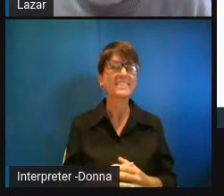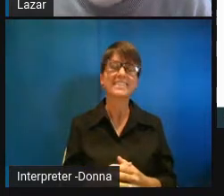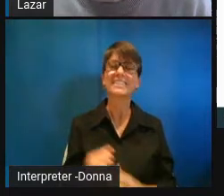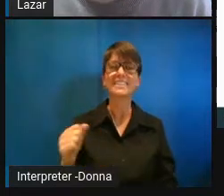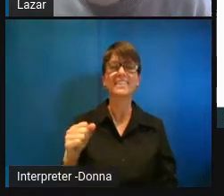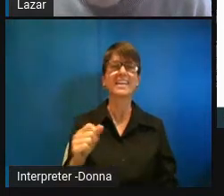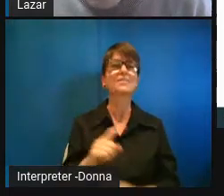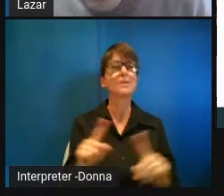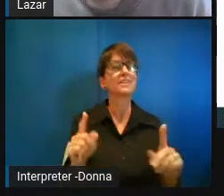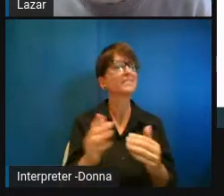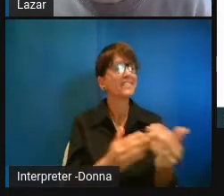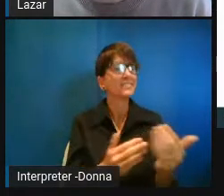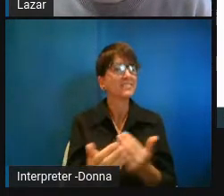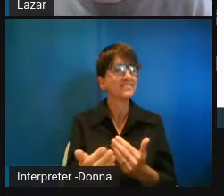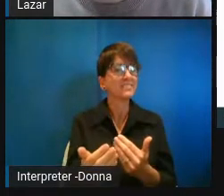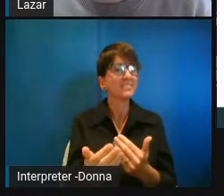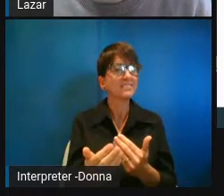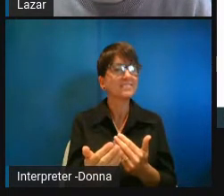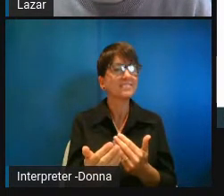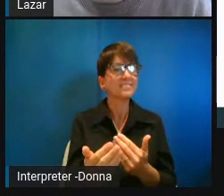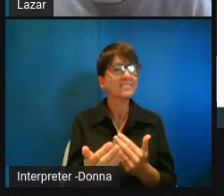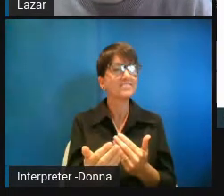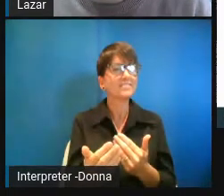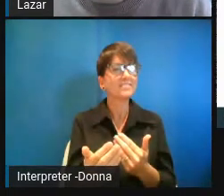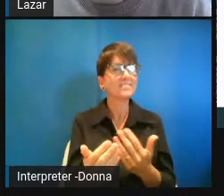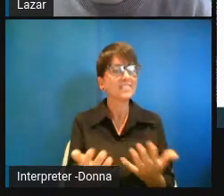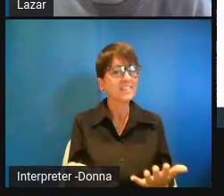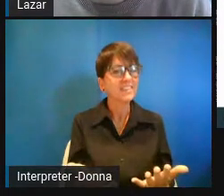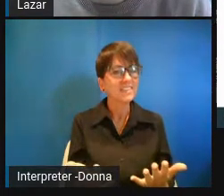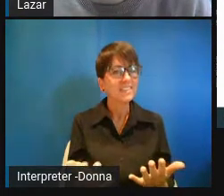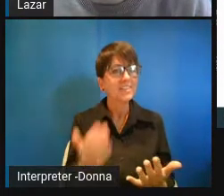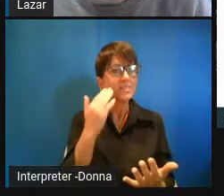Anyway, especially when I heard your story, Anne.